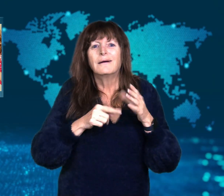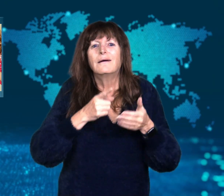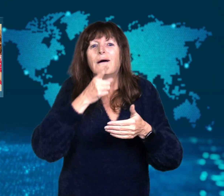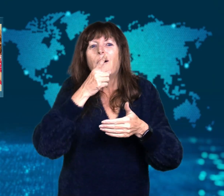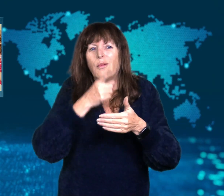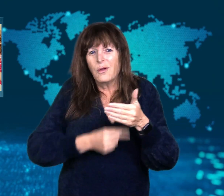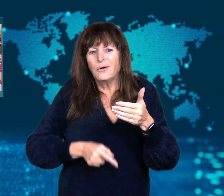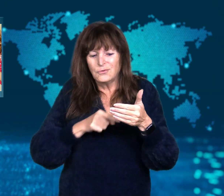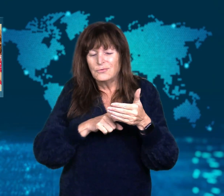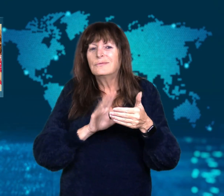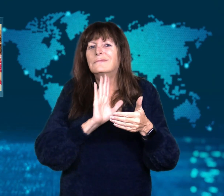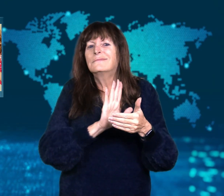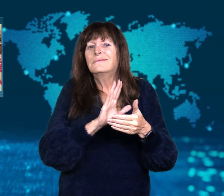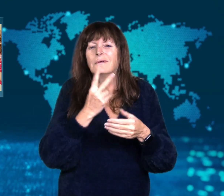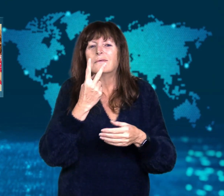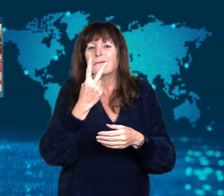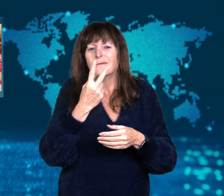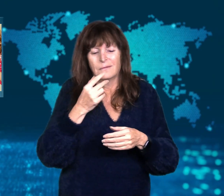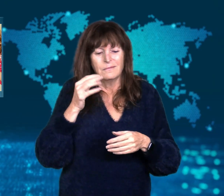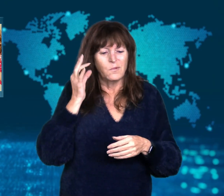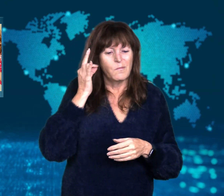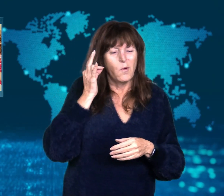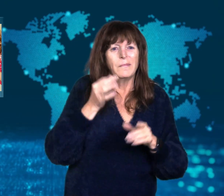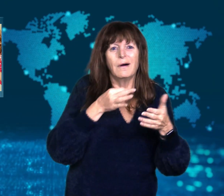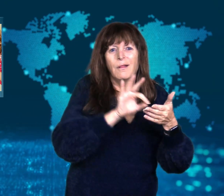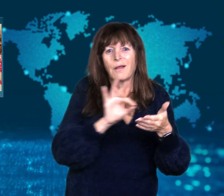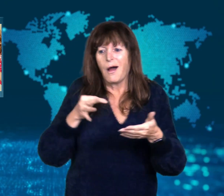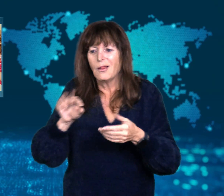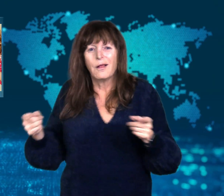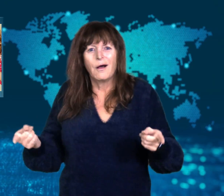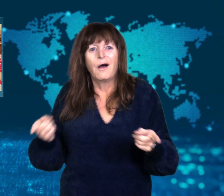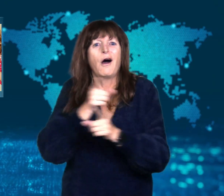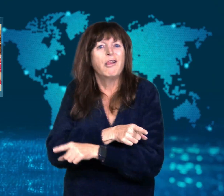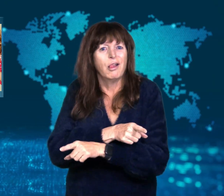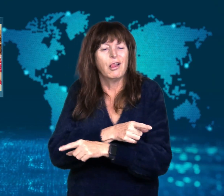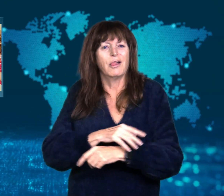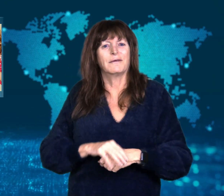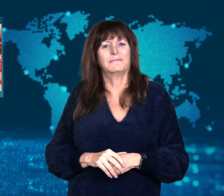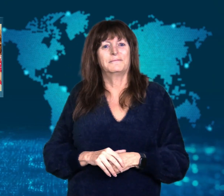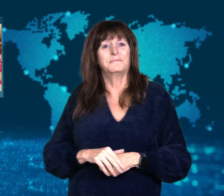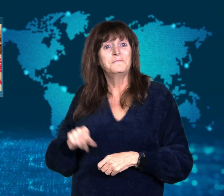implanting the wrong embryo into the two women.